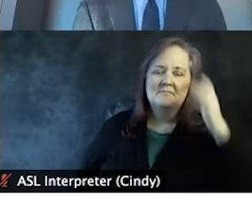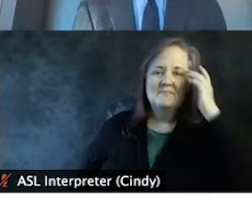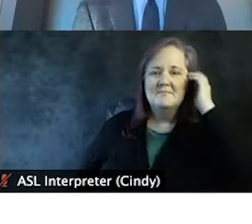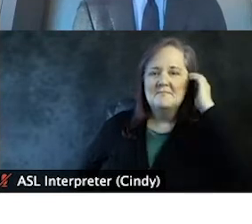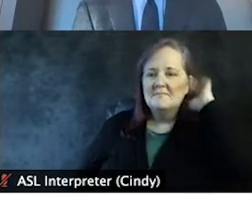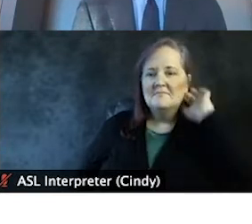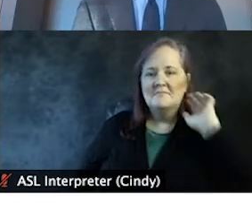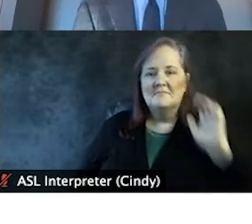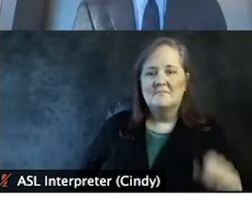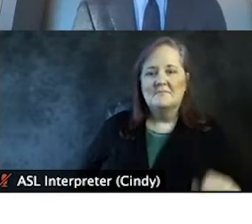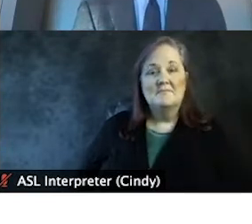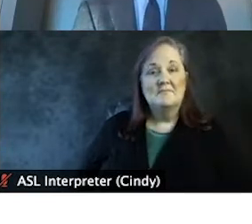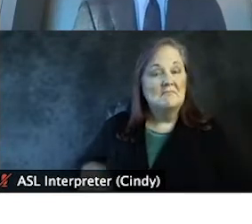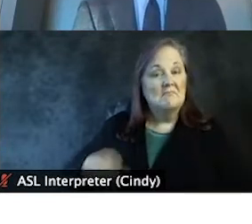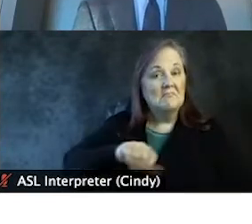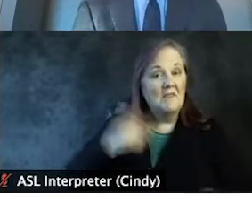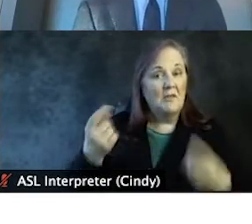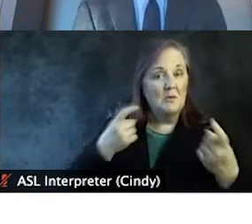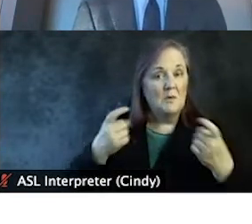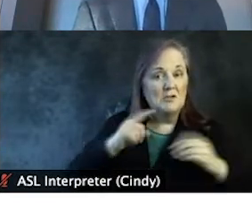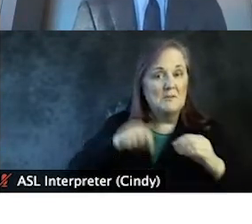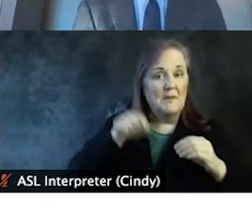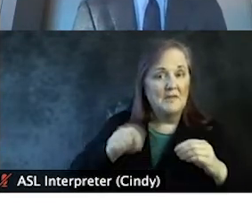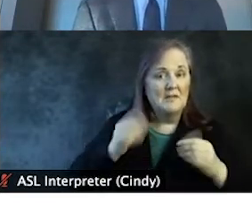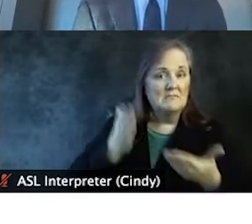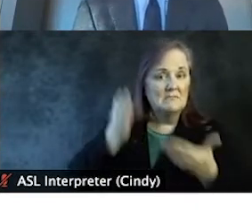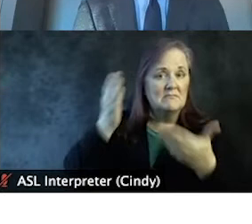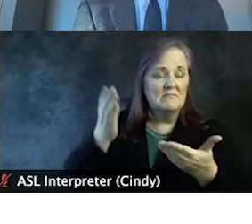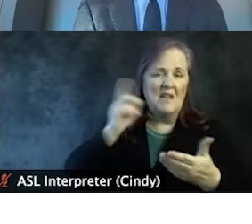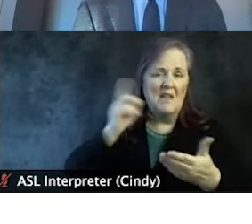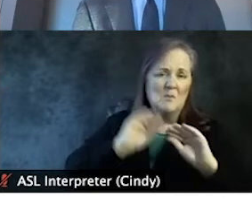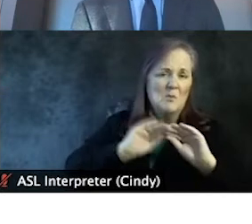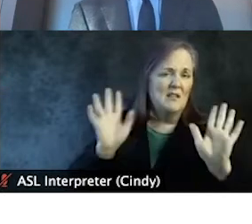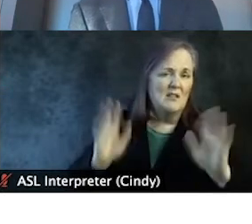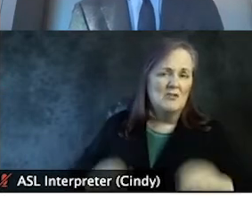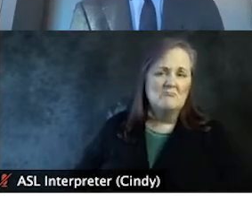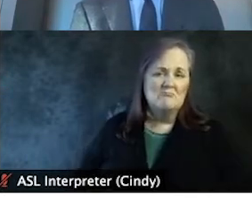The first is for homeowners who are over 55 or severely disabled, or whose property has been impacted